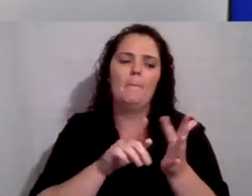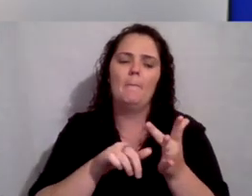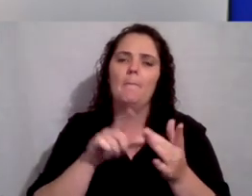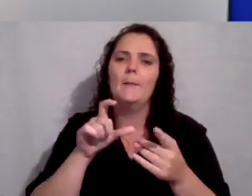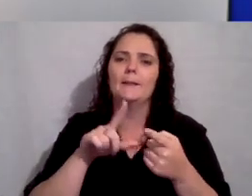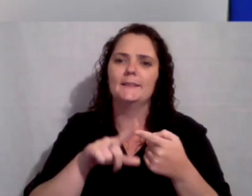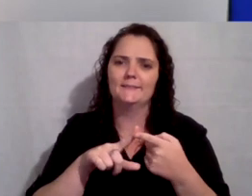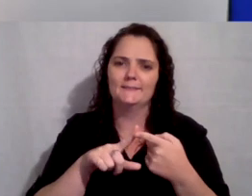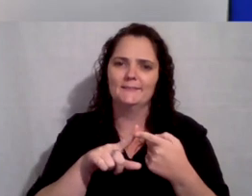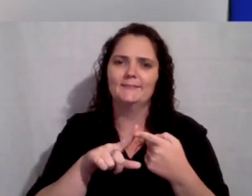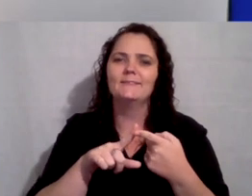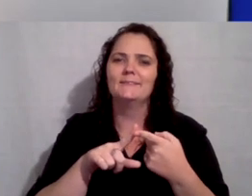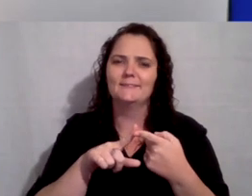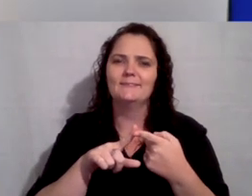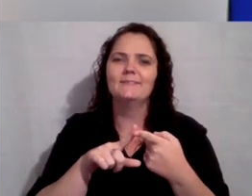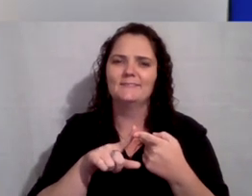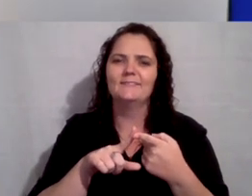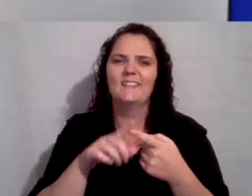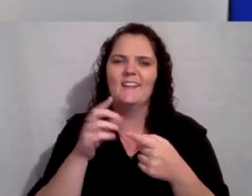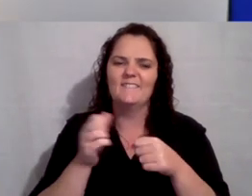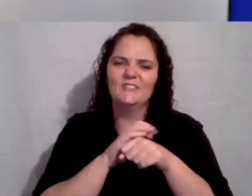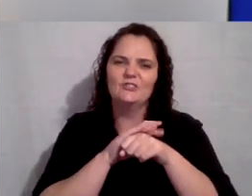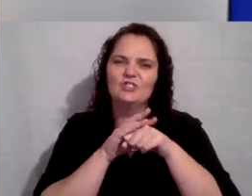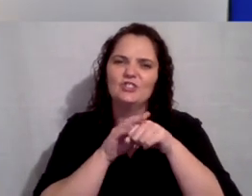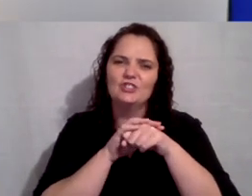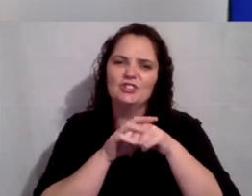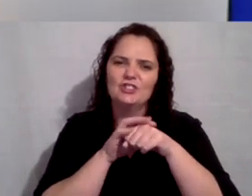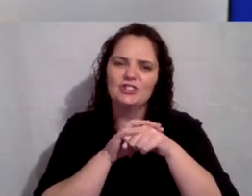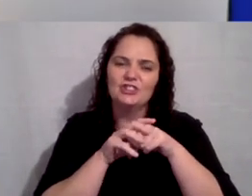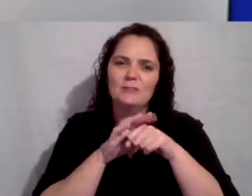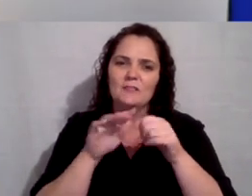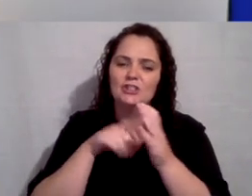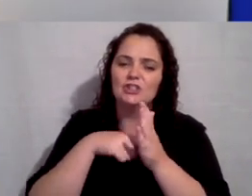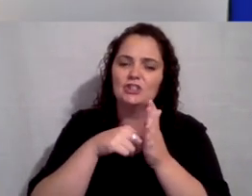grit in them so that they can get friction on the paper and rub back off the surface, which is the reason